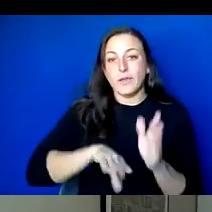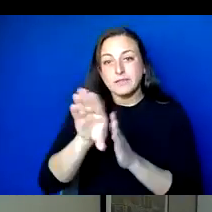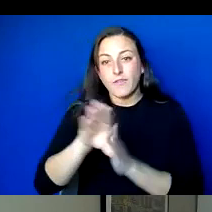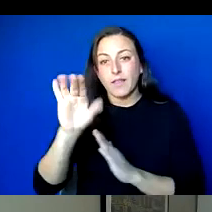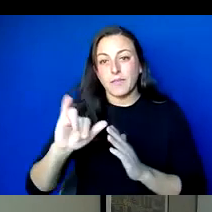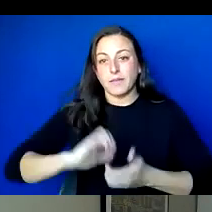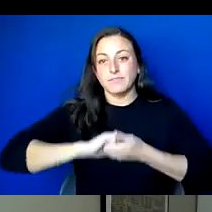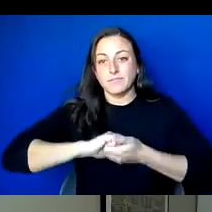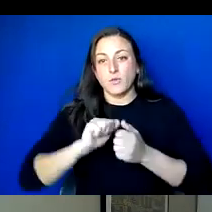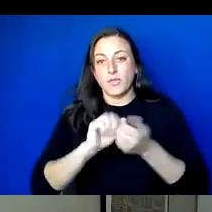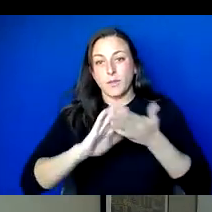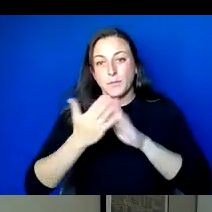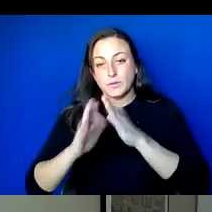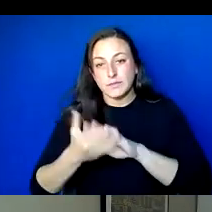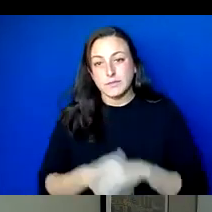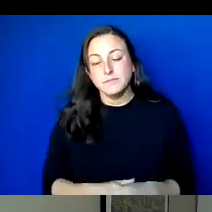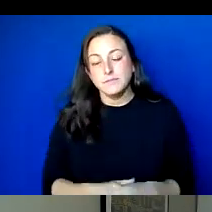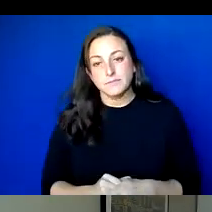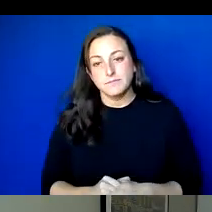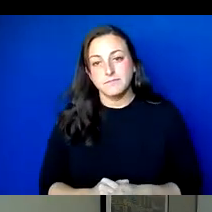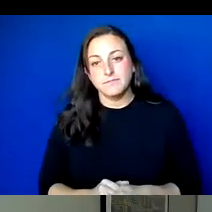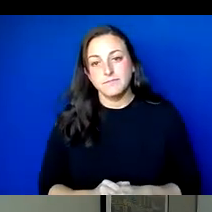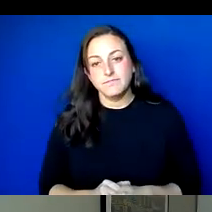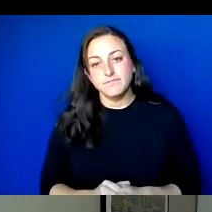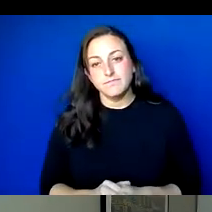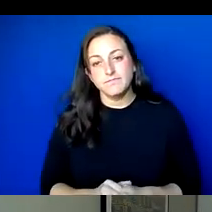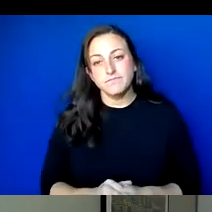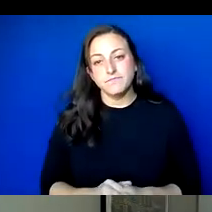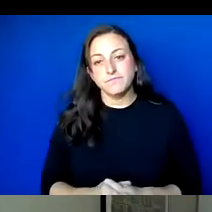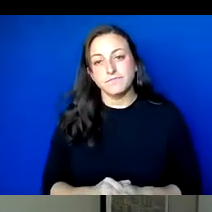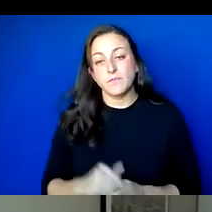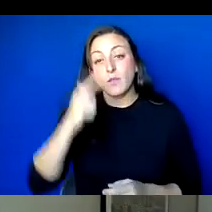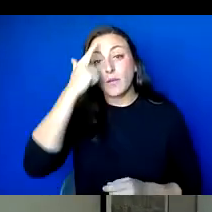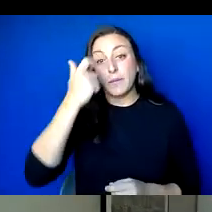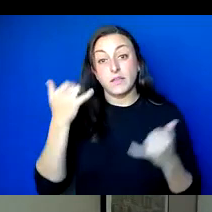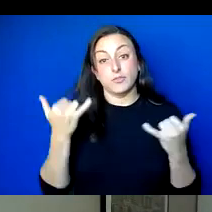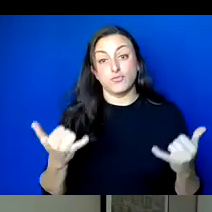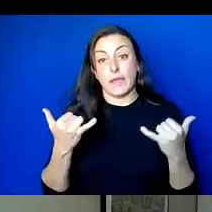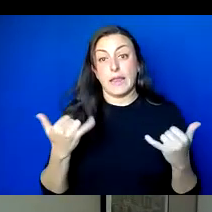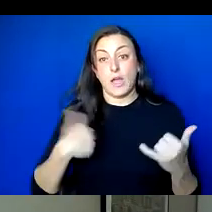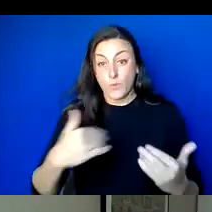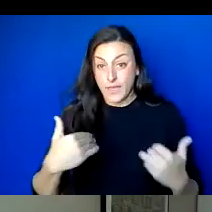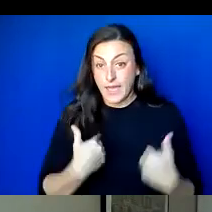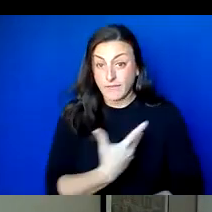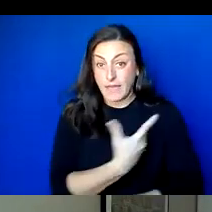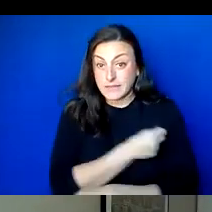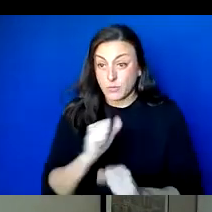communities. So because we're in a different place there, we have a different runway for vaccinations